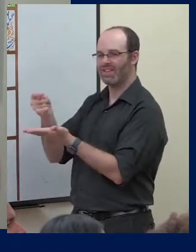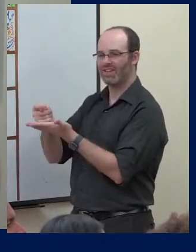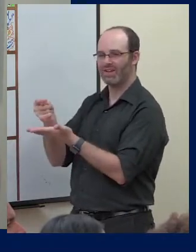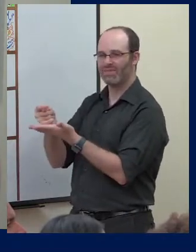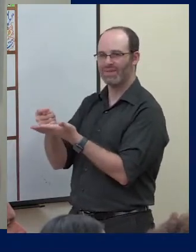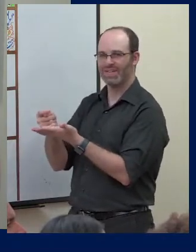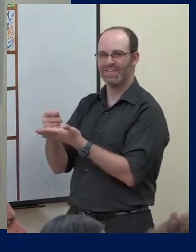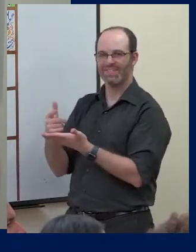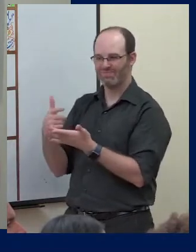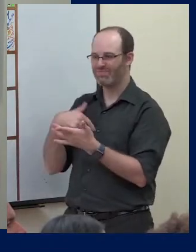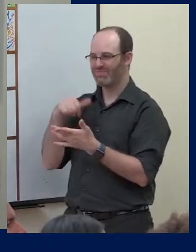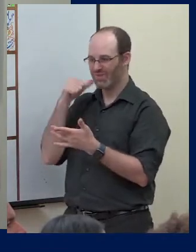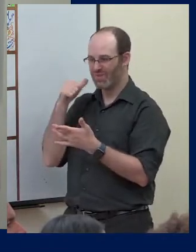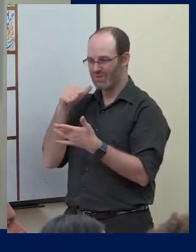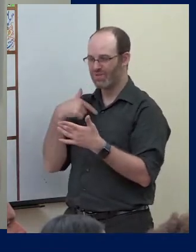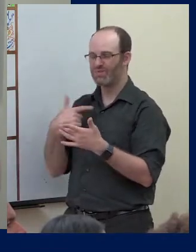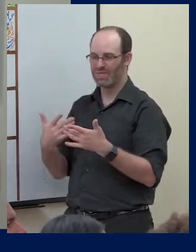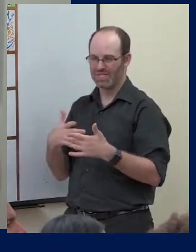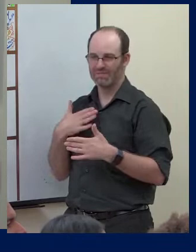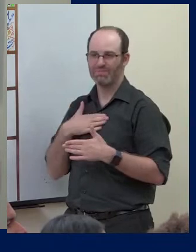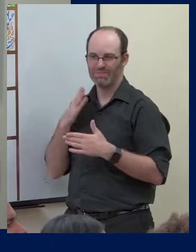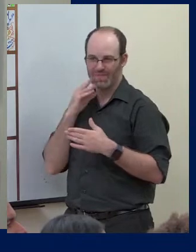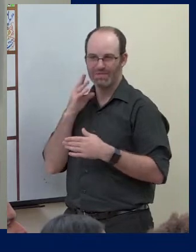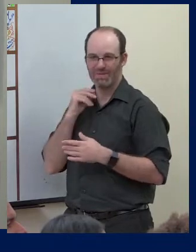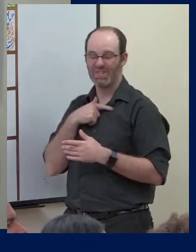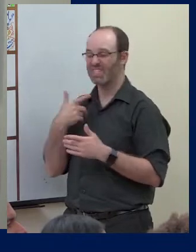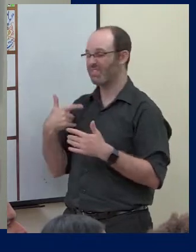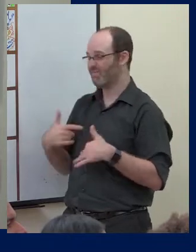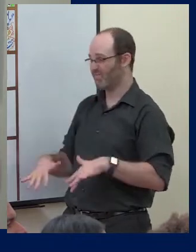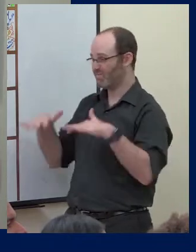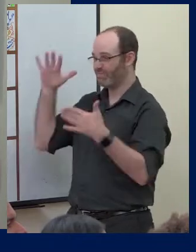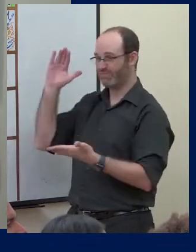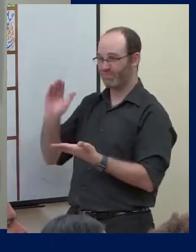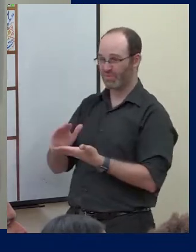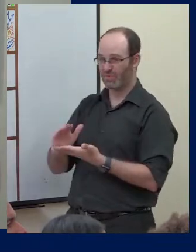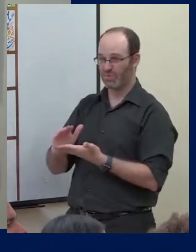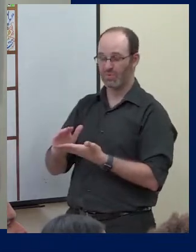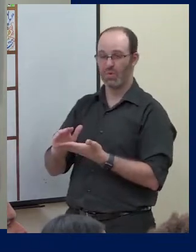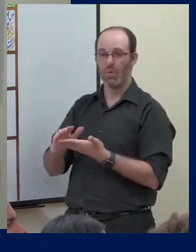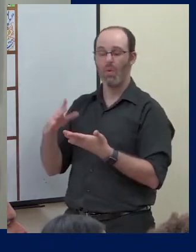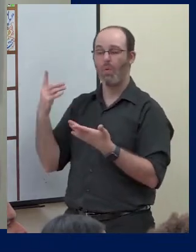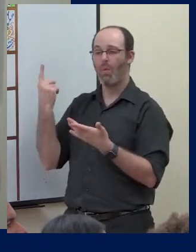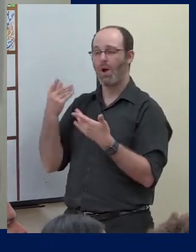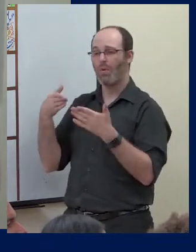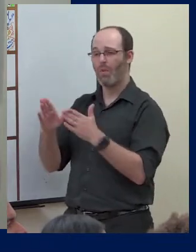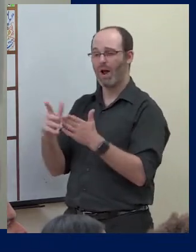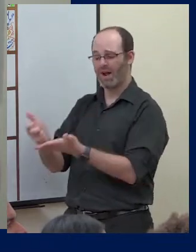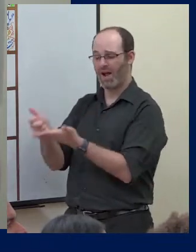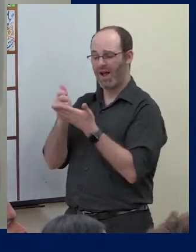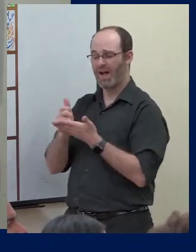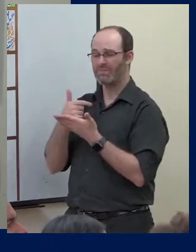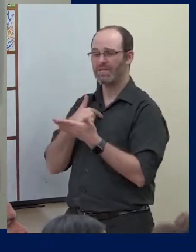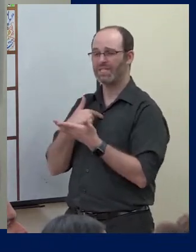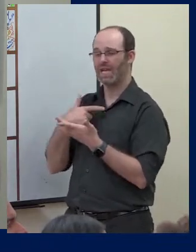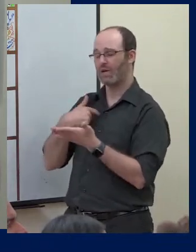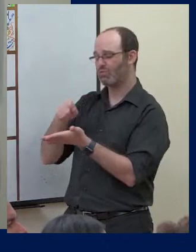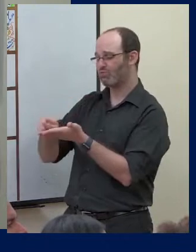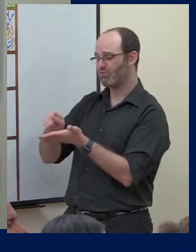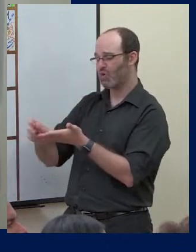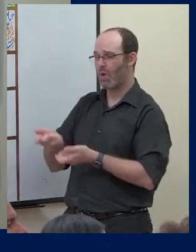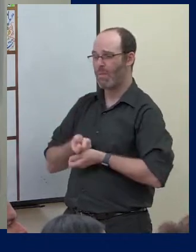One of the ways it help me cope was writing poetry, I read poetry but I only write poetry